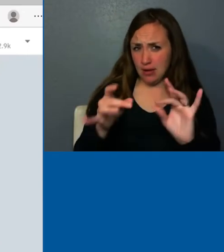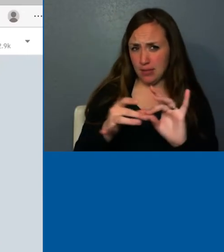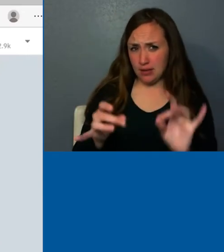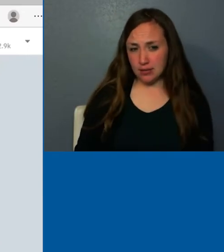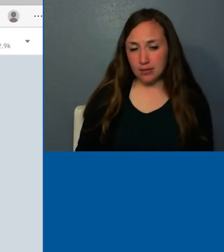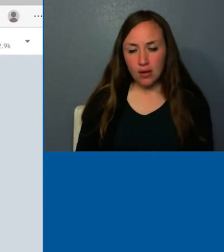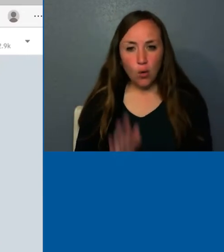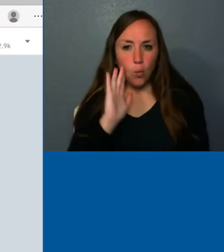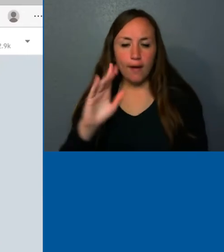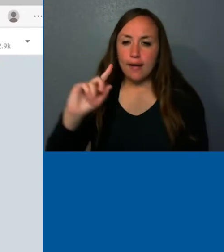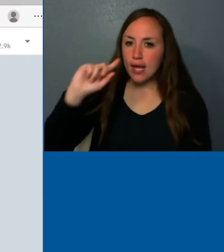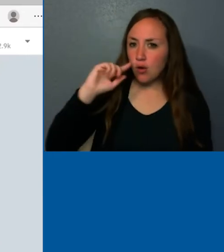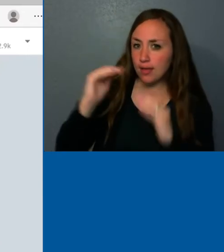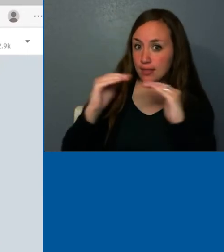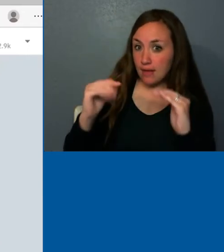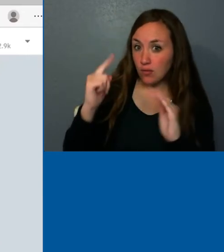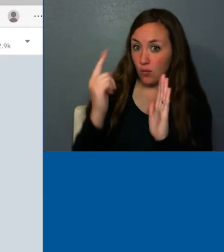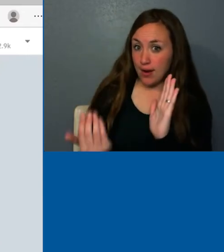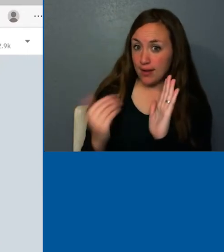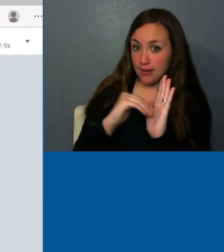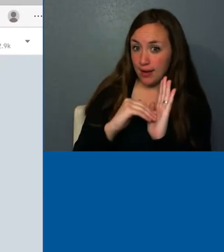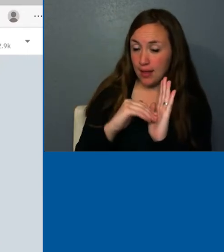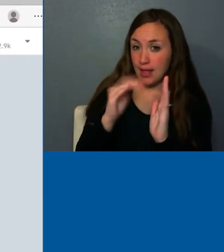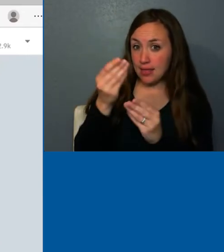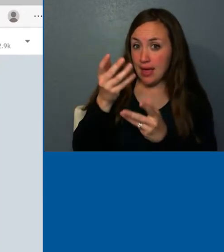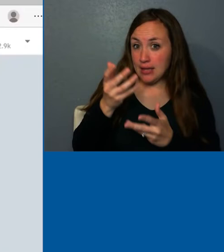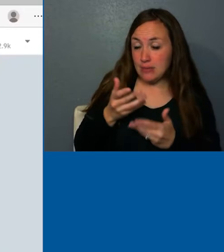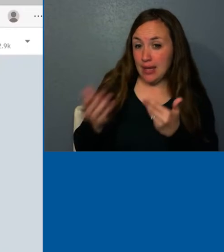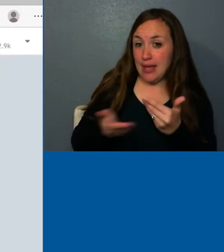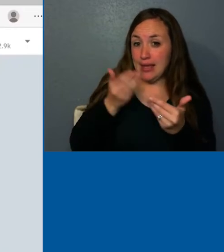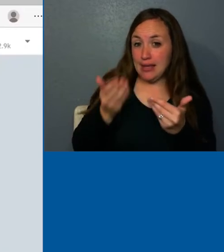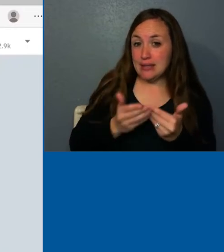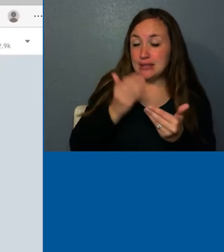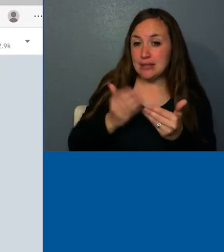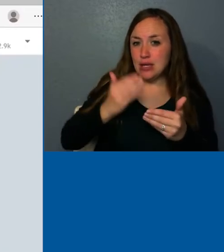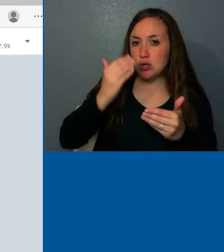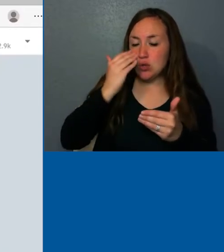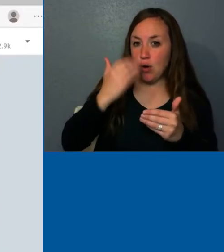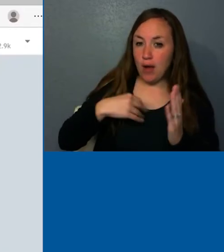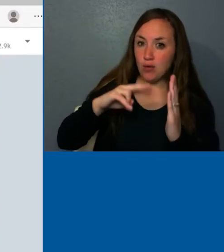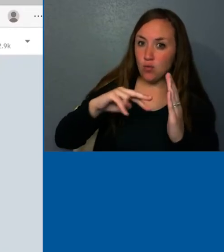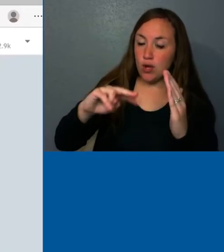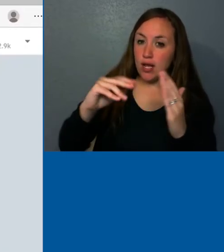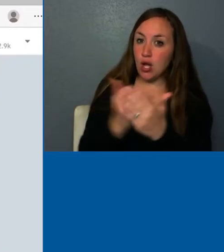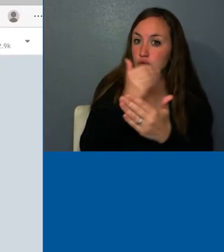[Sam] And we'll hear that it's level one again, which lets me very easily tell am I reading an entirely new thread of discussion,